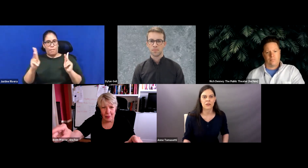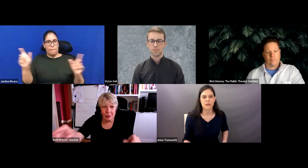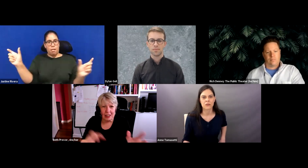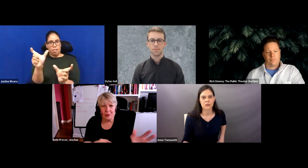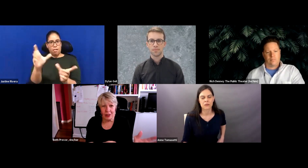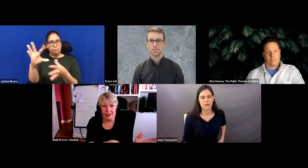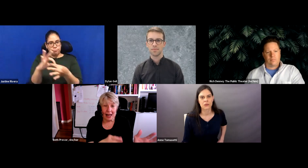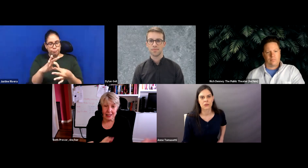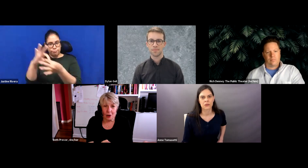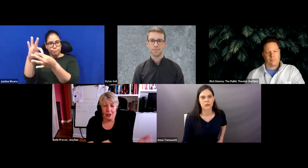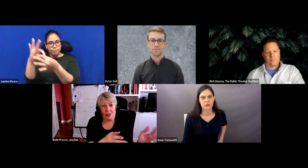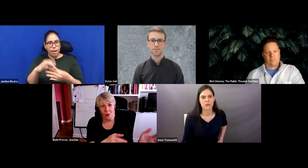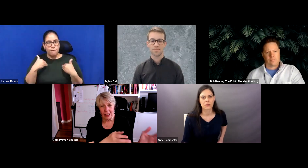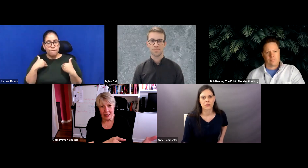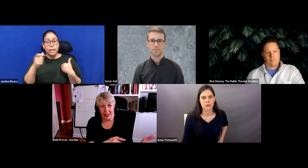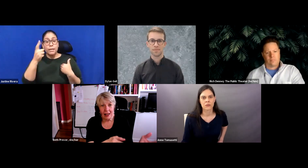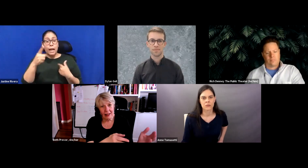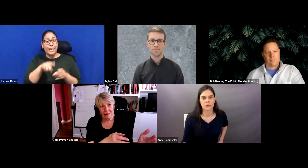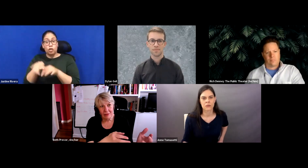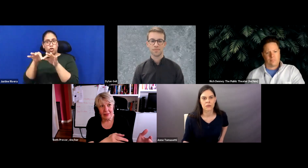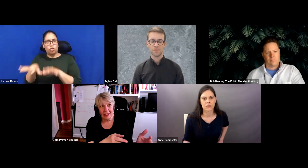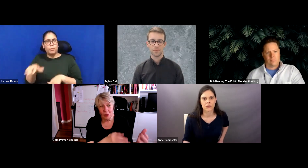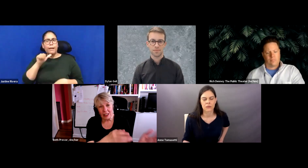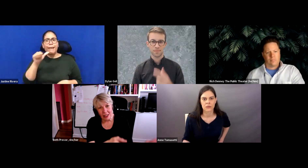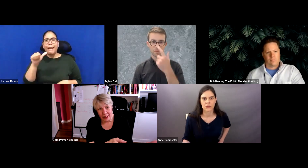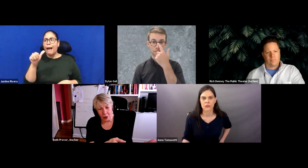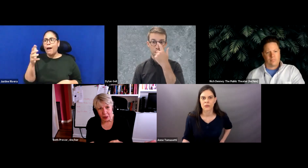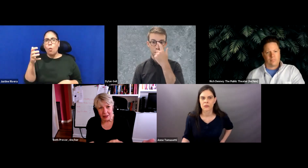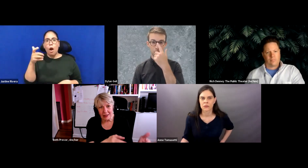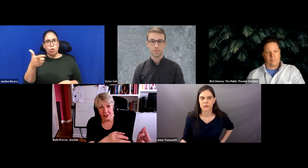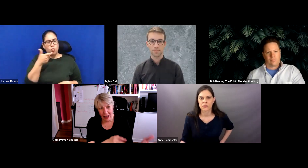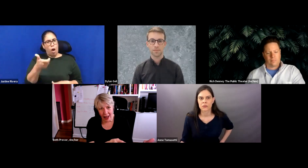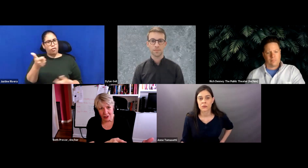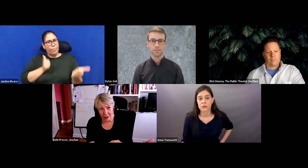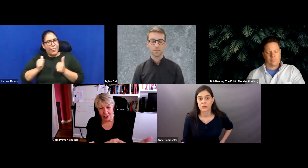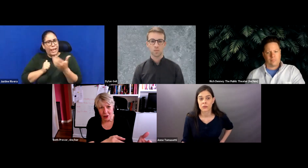But you know, as interpreters, you don't want to take- You're watching a theater piece, there's an actor there, you